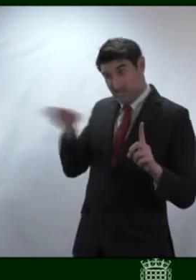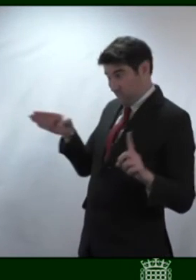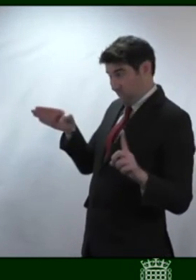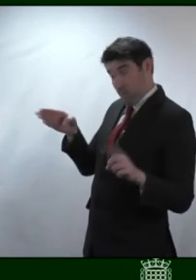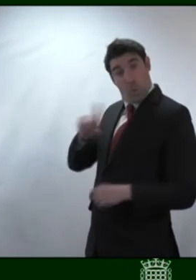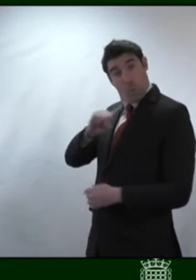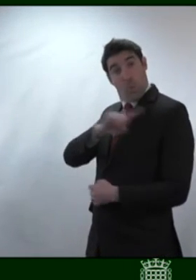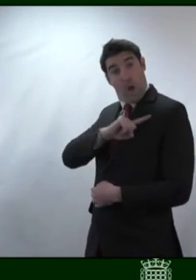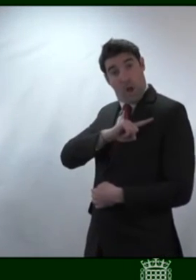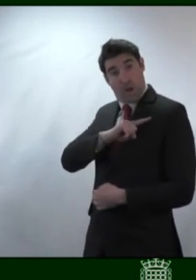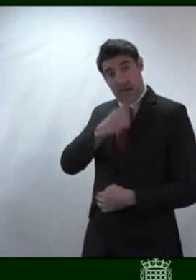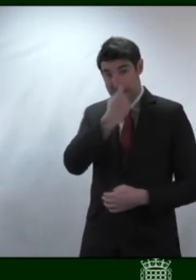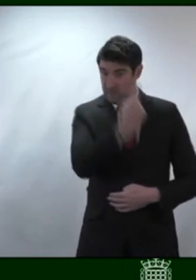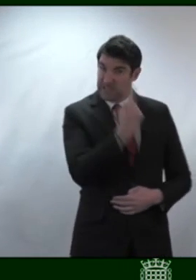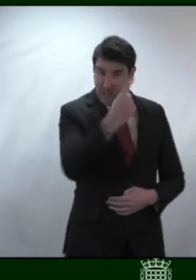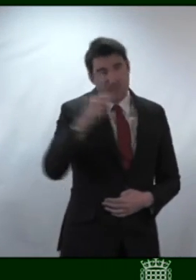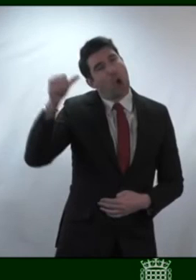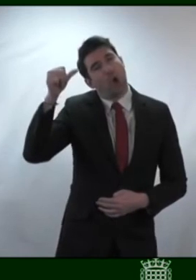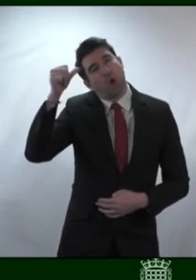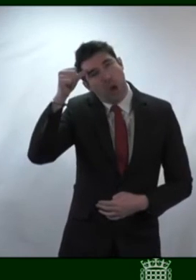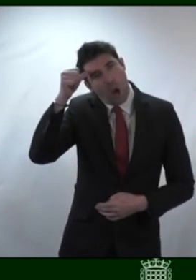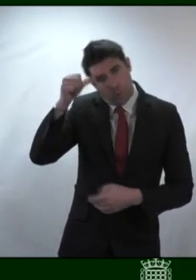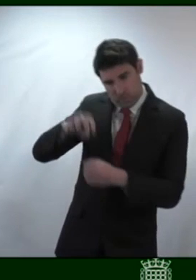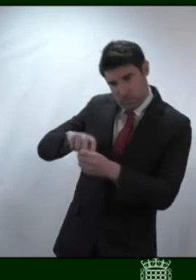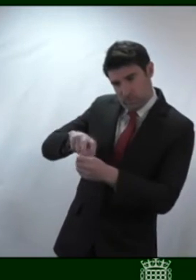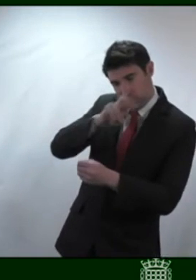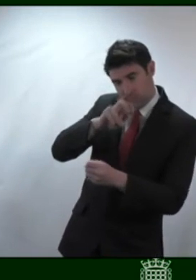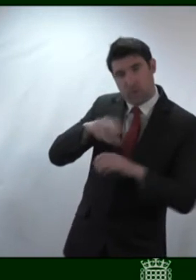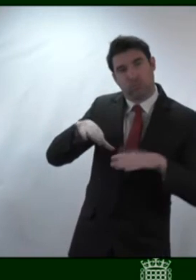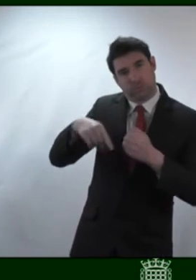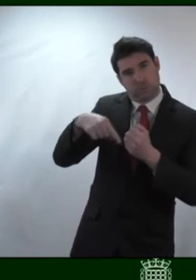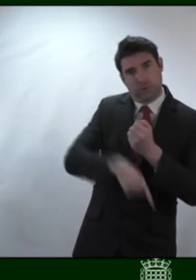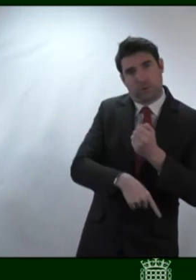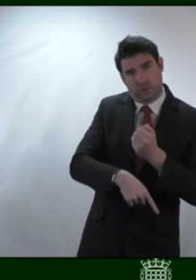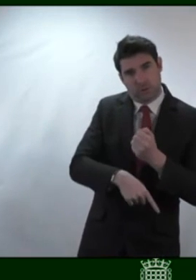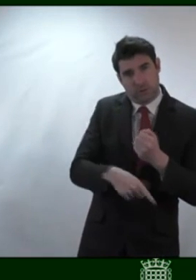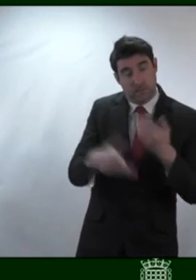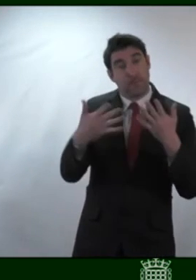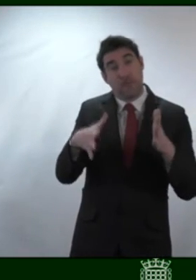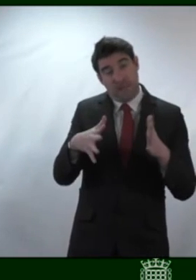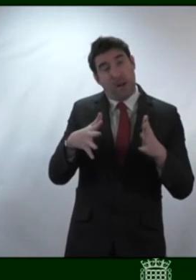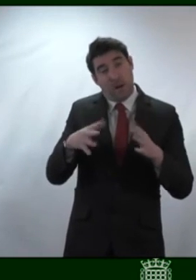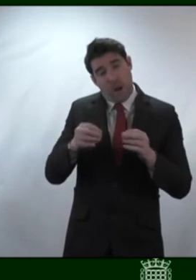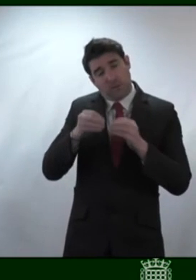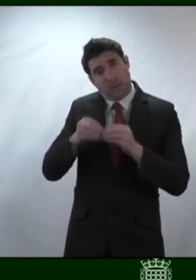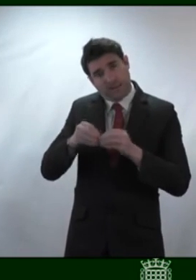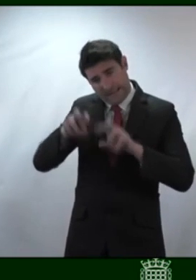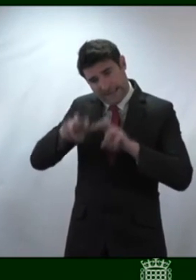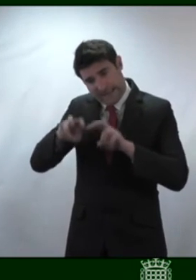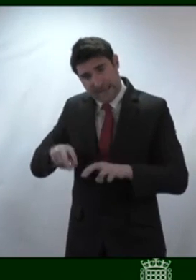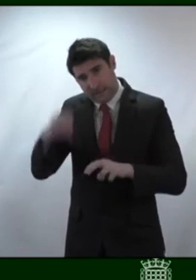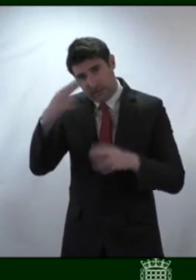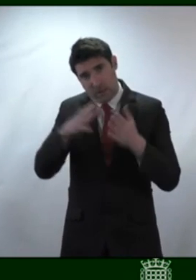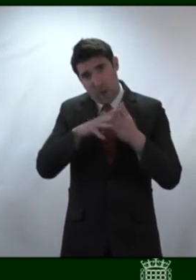continue to soar. The Warwick study estimates that Scotland has already lost £4 billion as a result